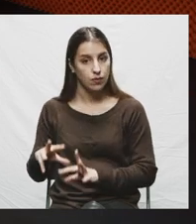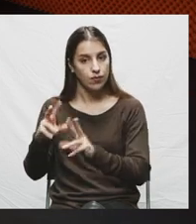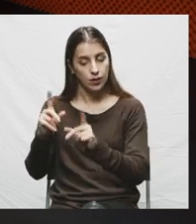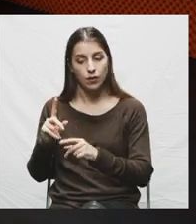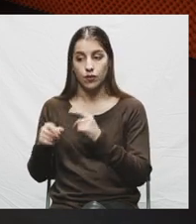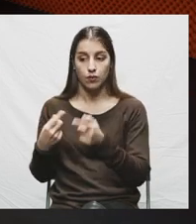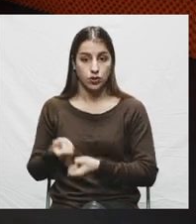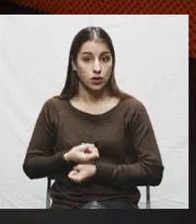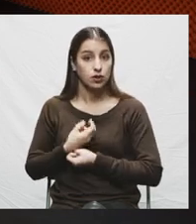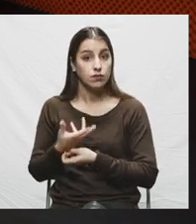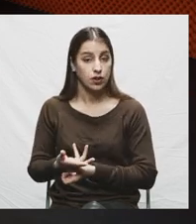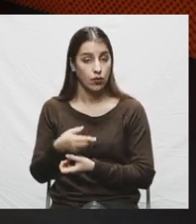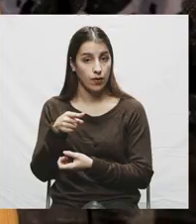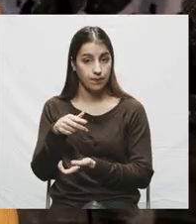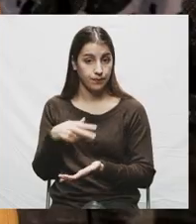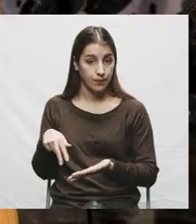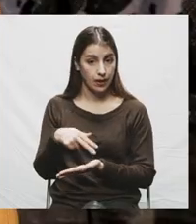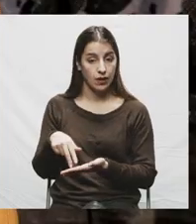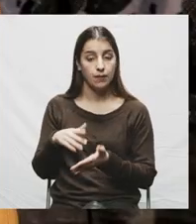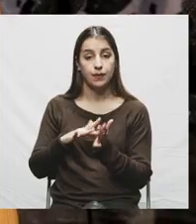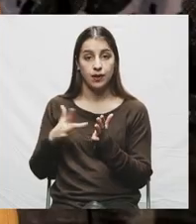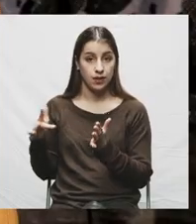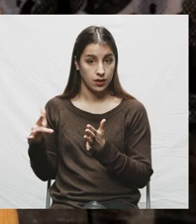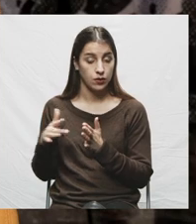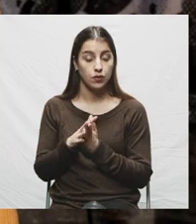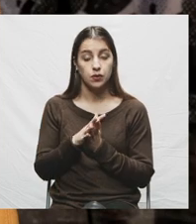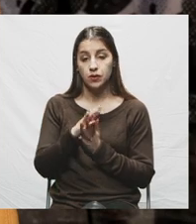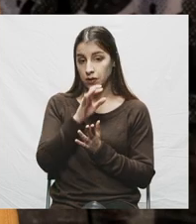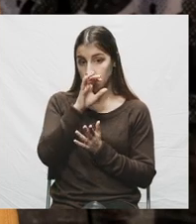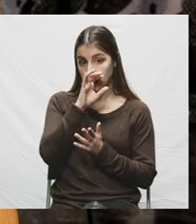and then it was a dancer from the Company teaching it to us